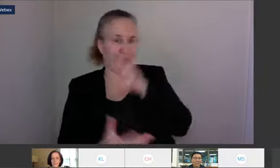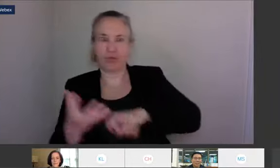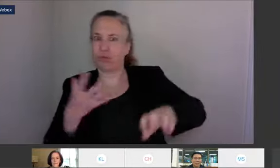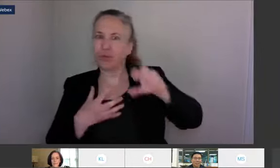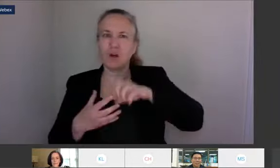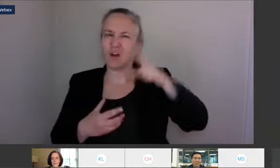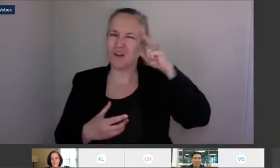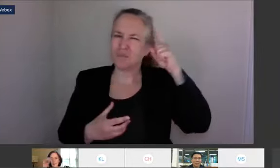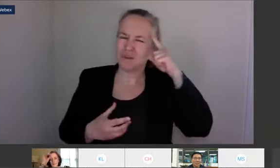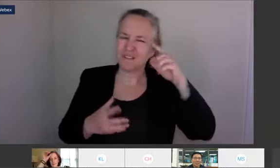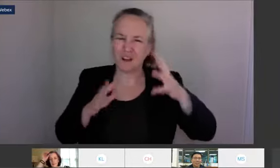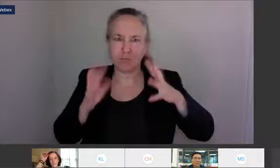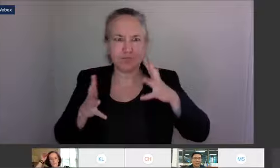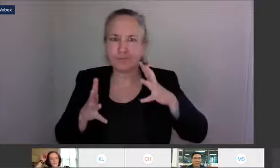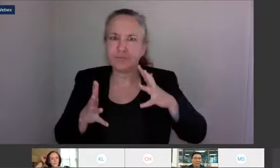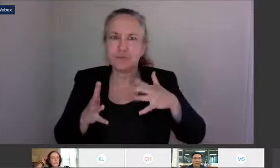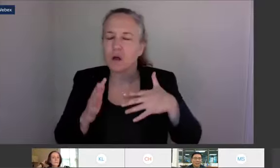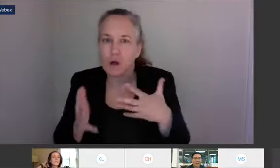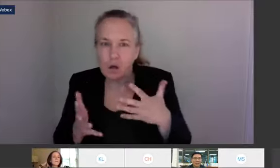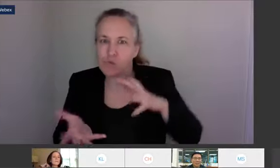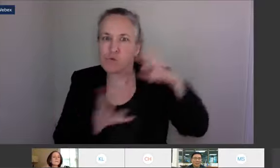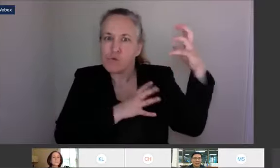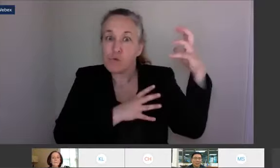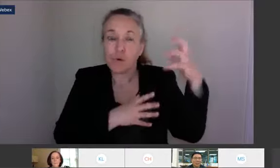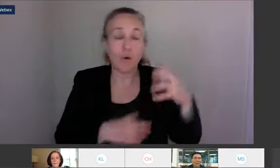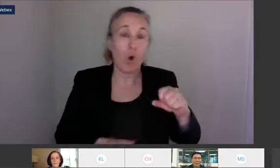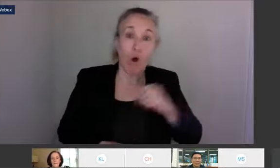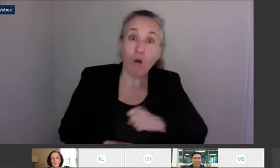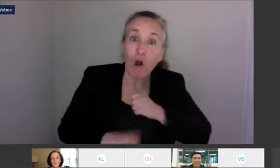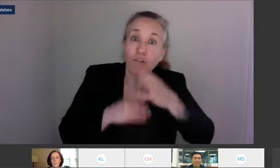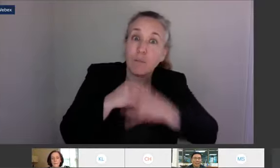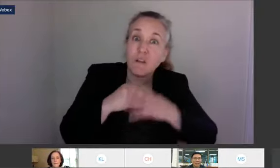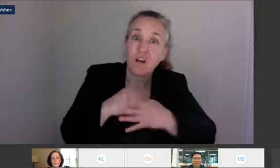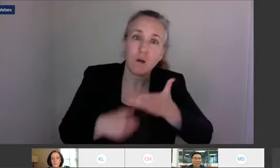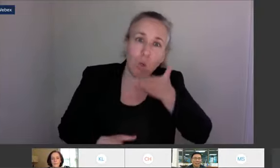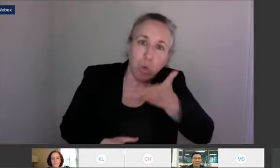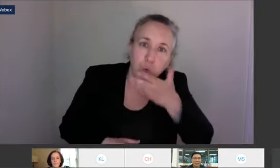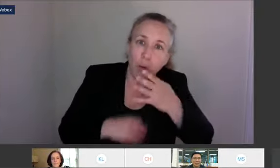coughing up or vomiting blood or severe headache or head injury especially if